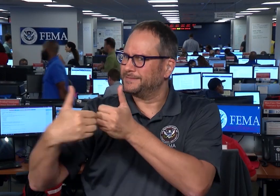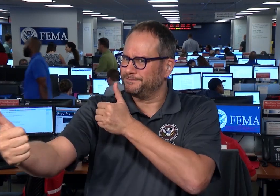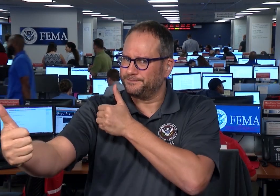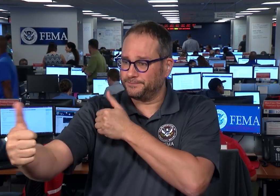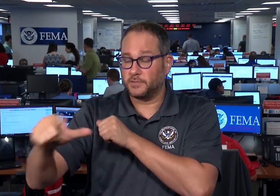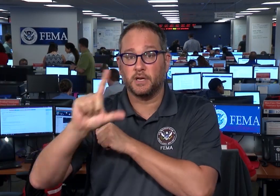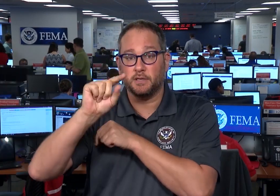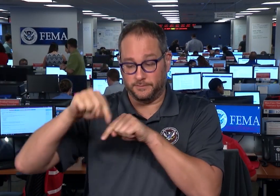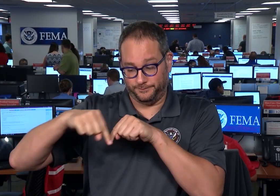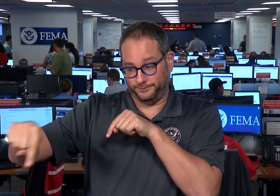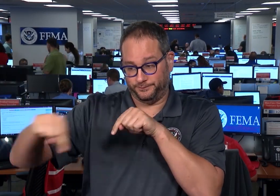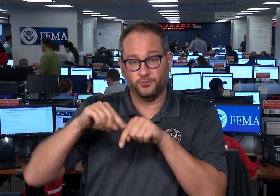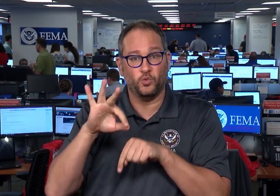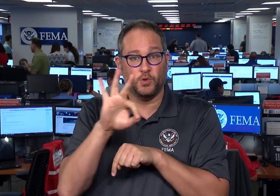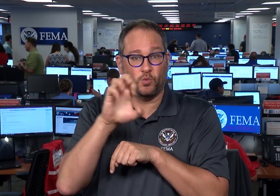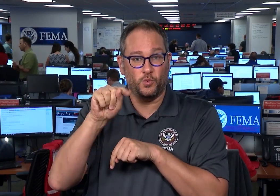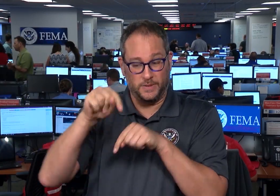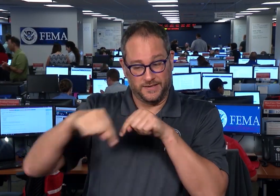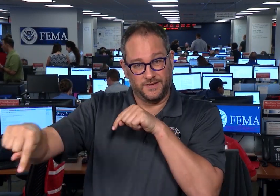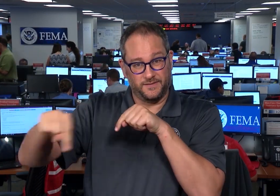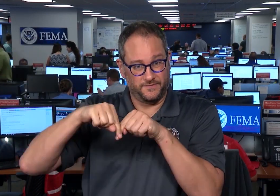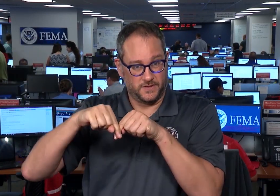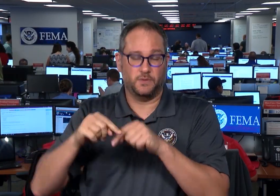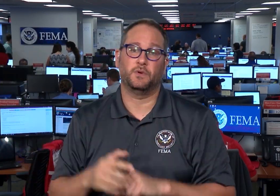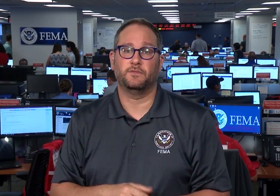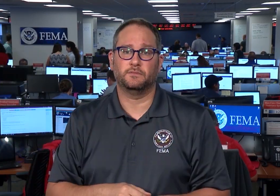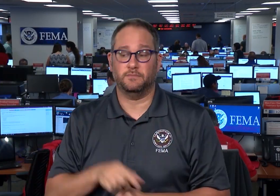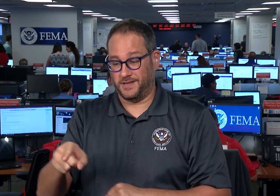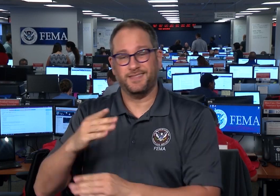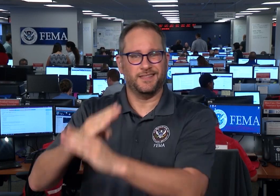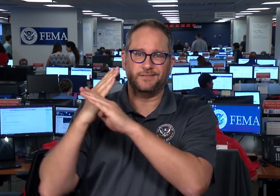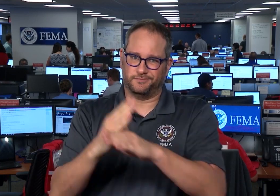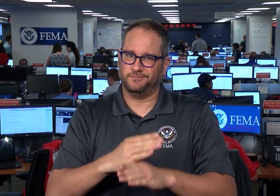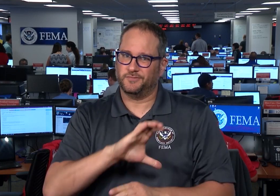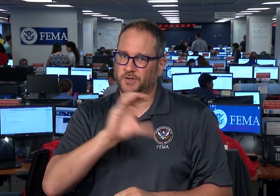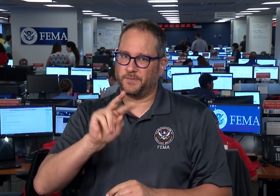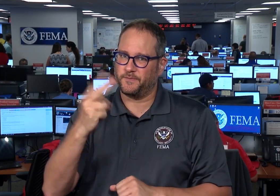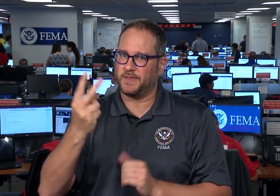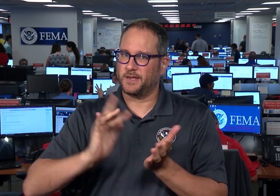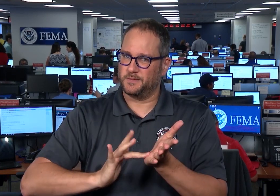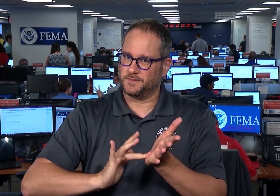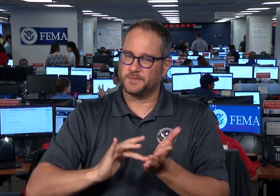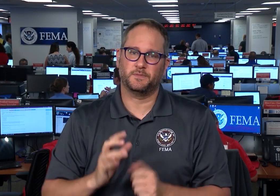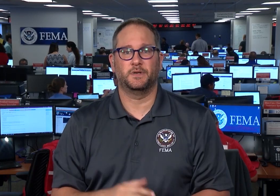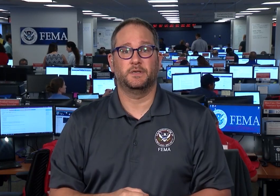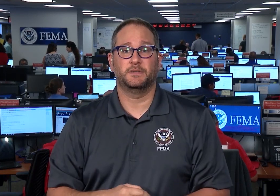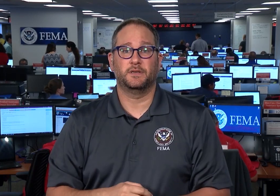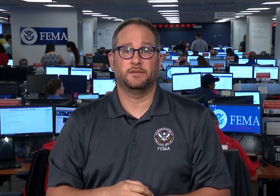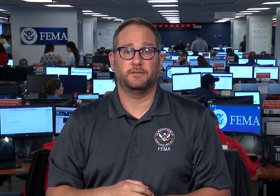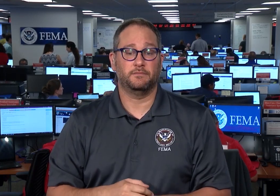away from windows, and at least 20 feet away from the house. This will help prevent carbon monoxide poisoning.